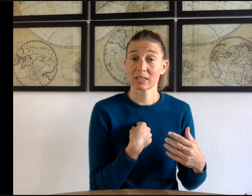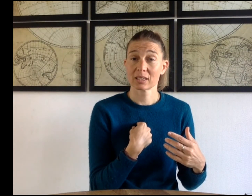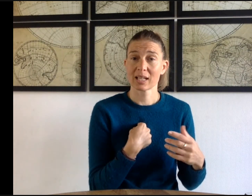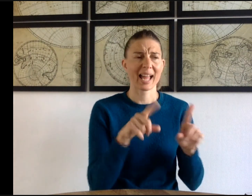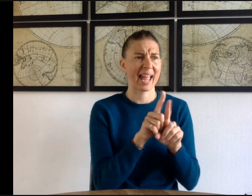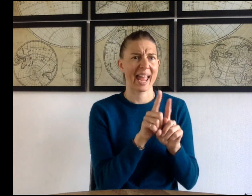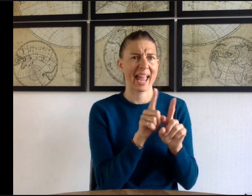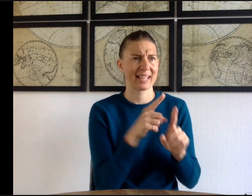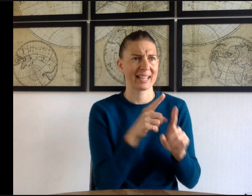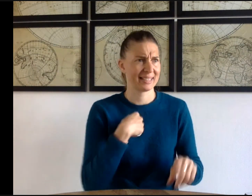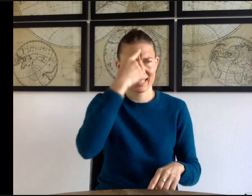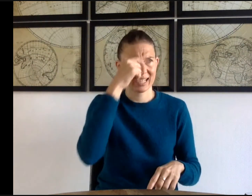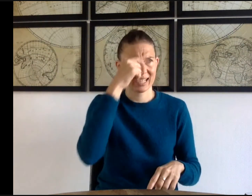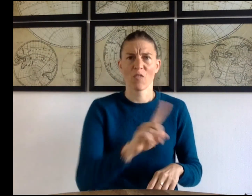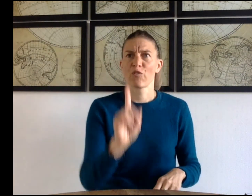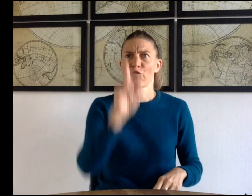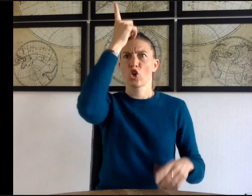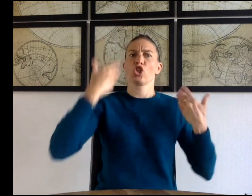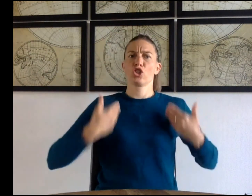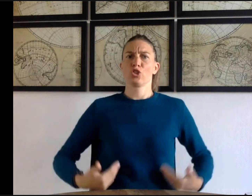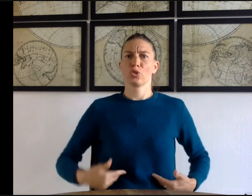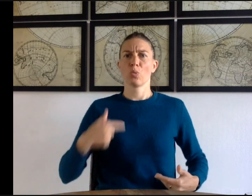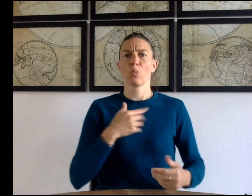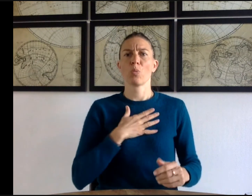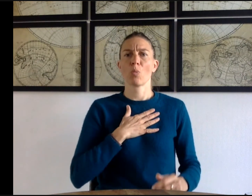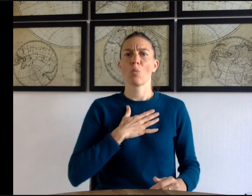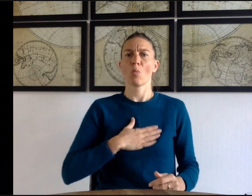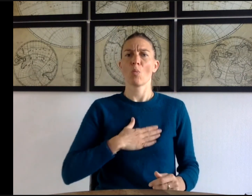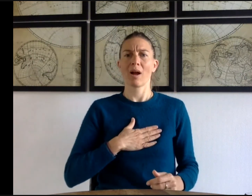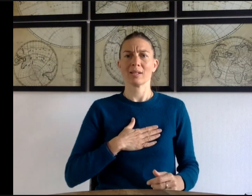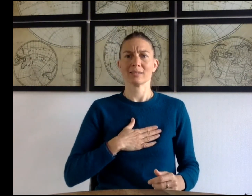who wanted to do a volunteering project abroad.